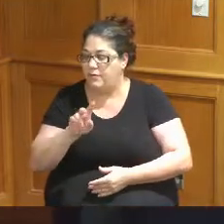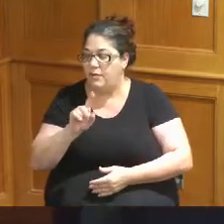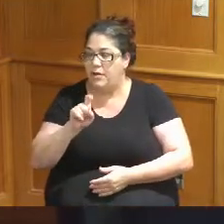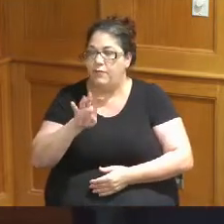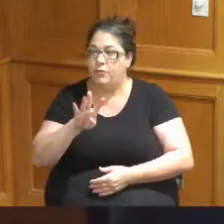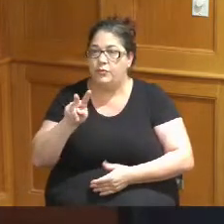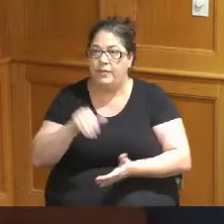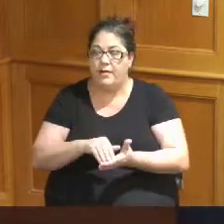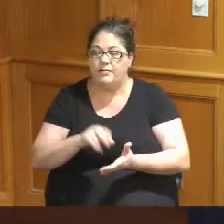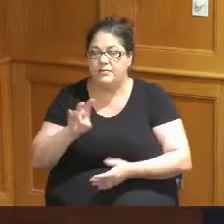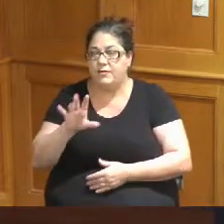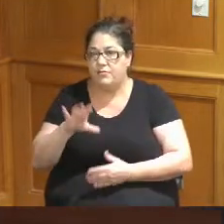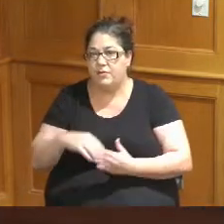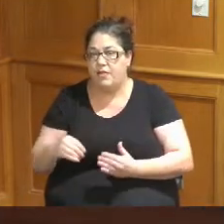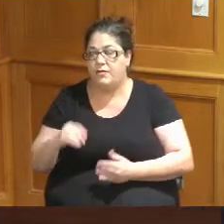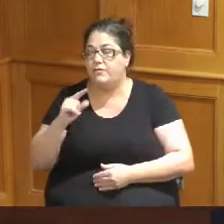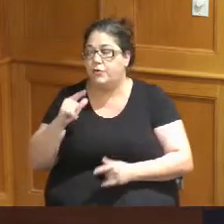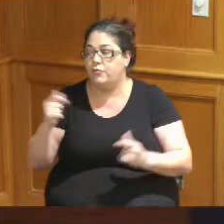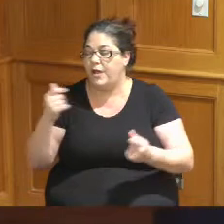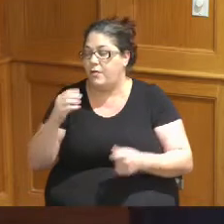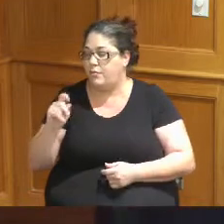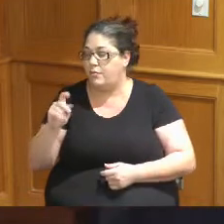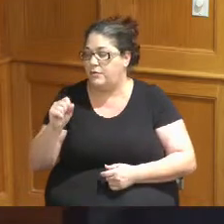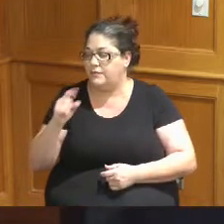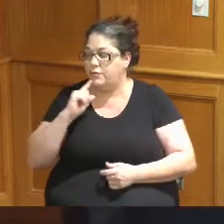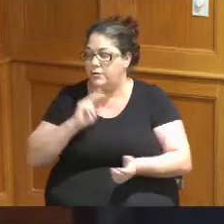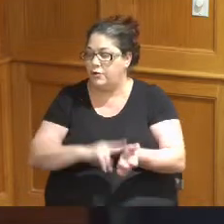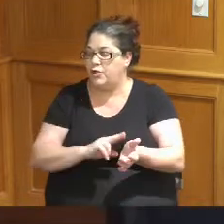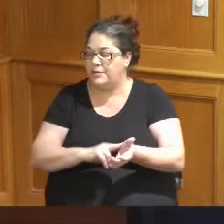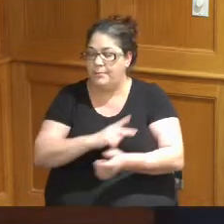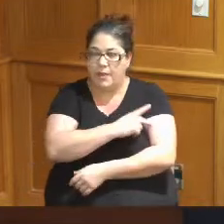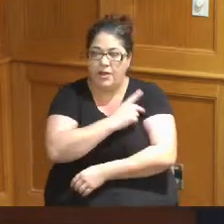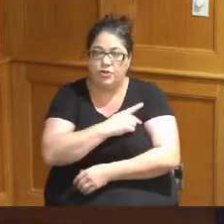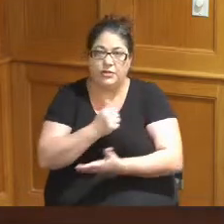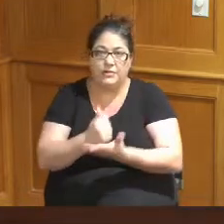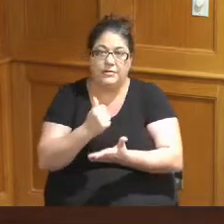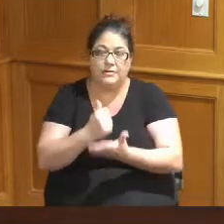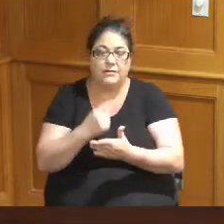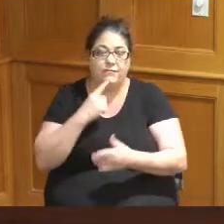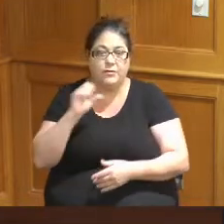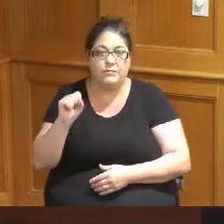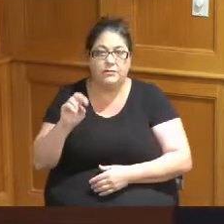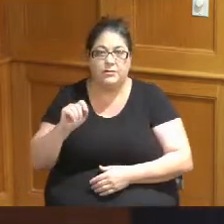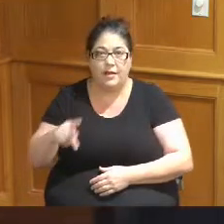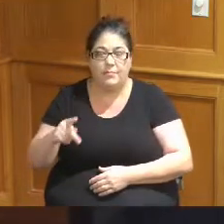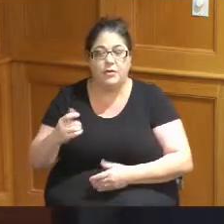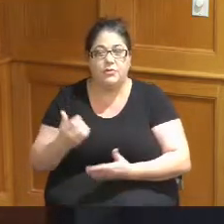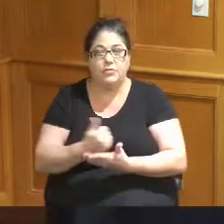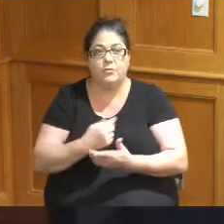agreement with Great Oaks for nurse and patient assistance training for SNAP consumers 61 785